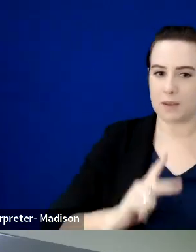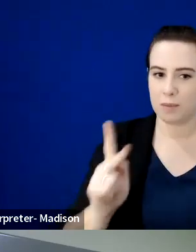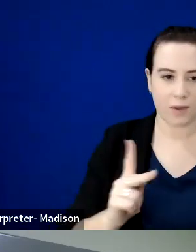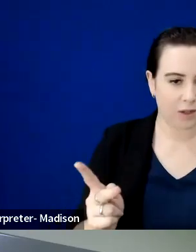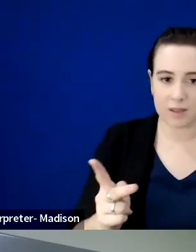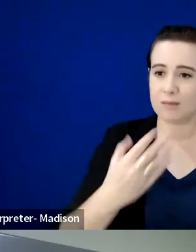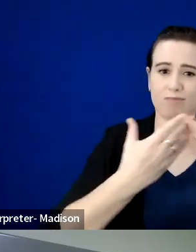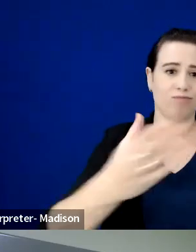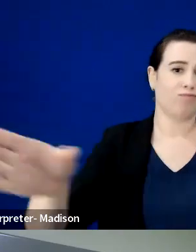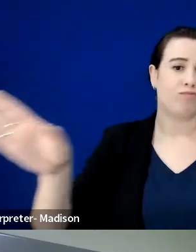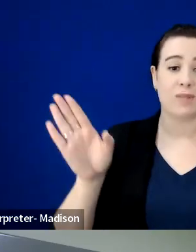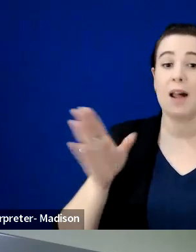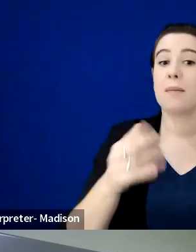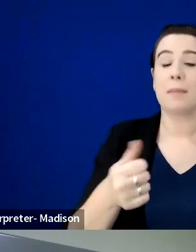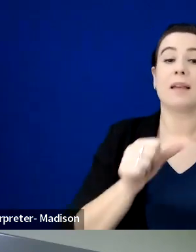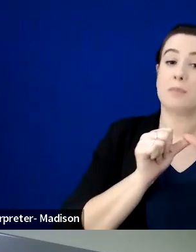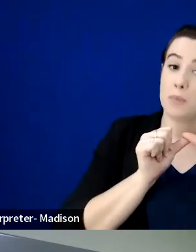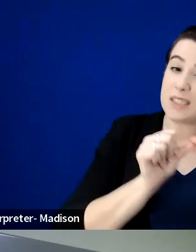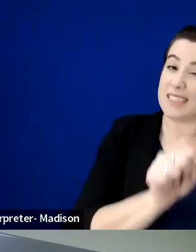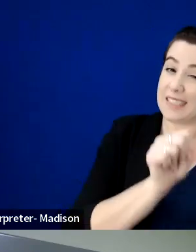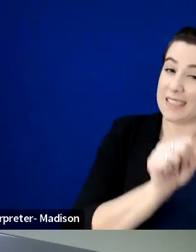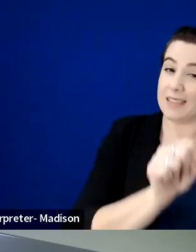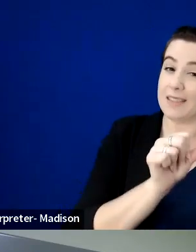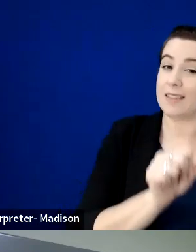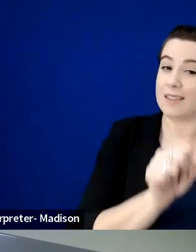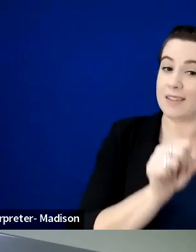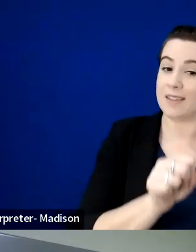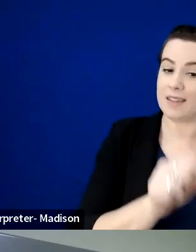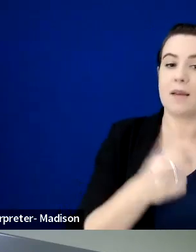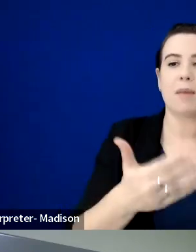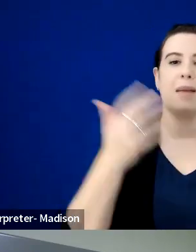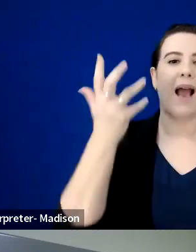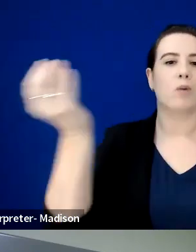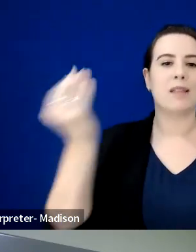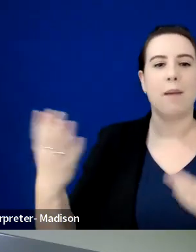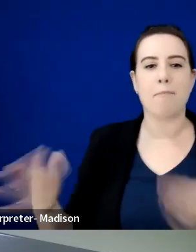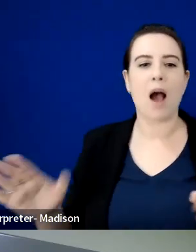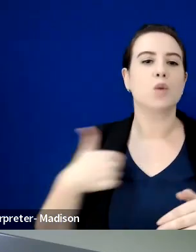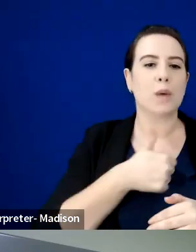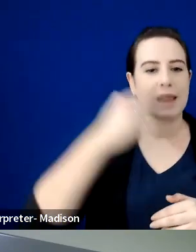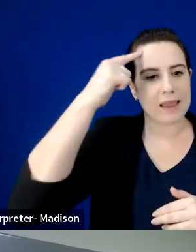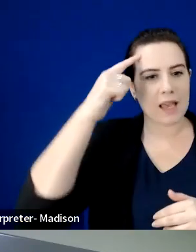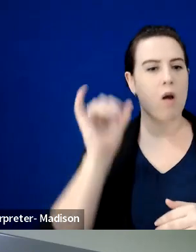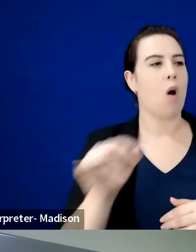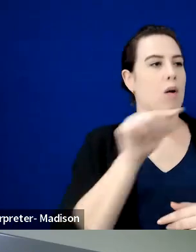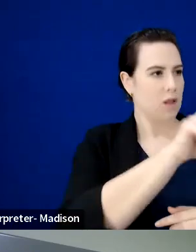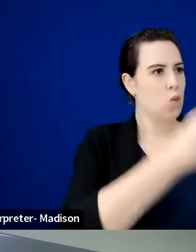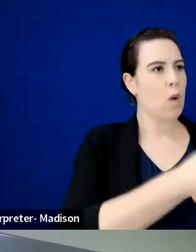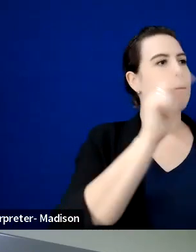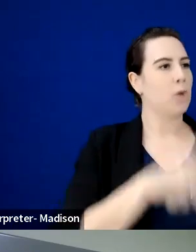And really in support of that, sort of the two concepts that come to my mind are, you know, throw a broad net.